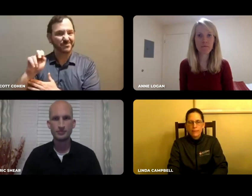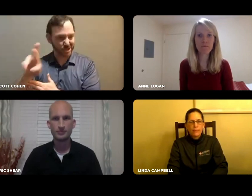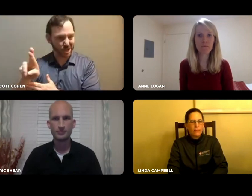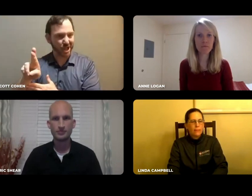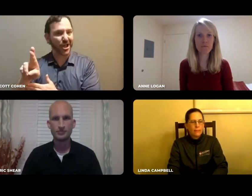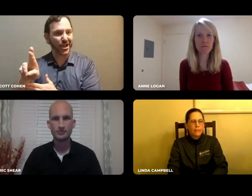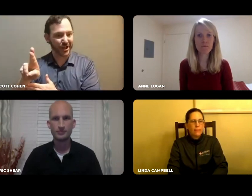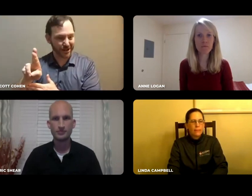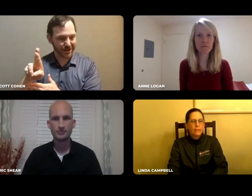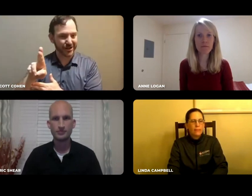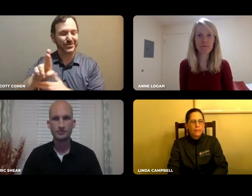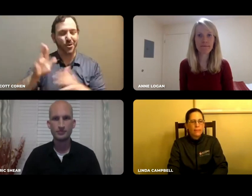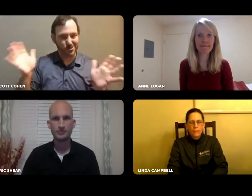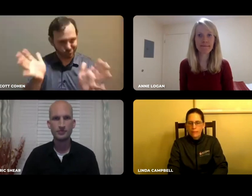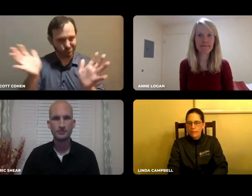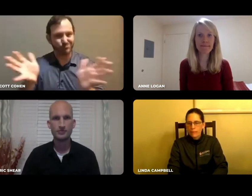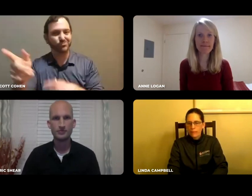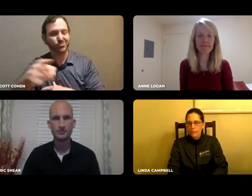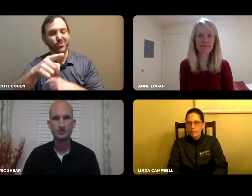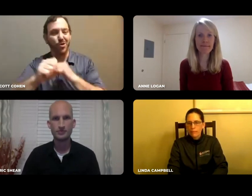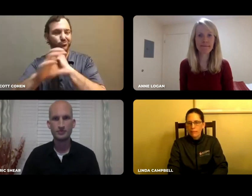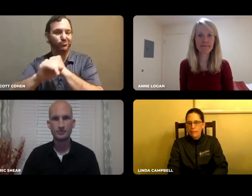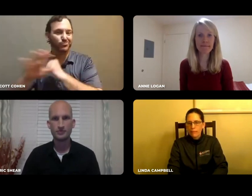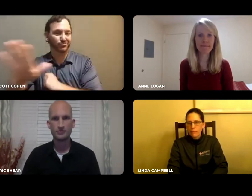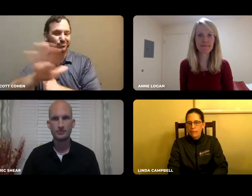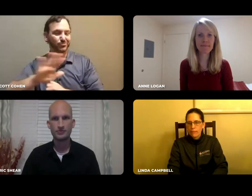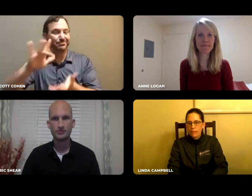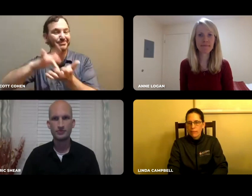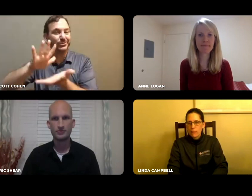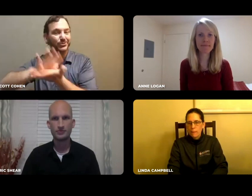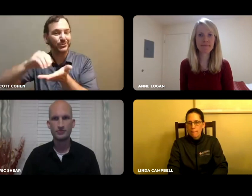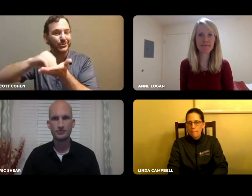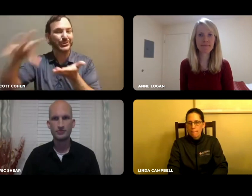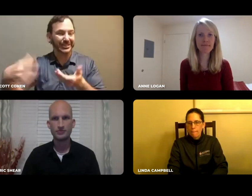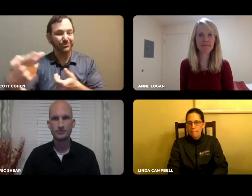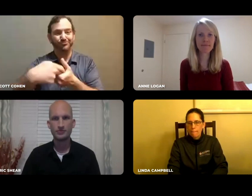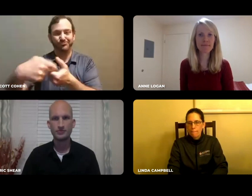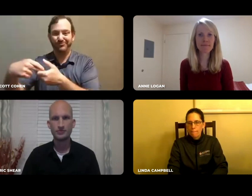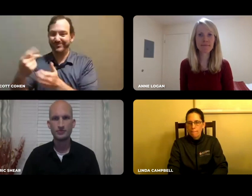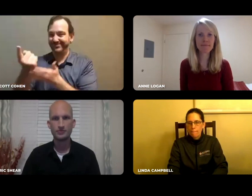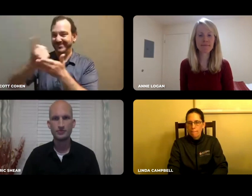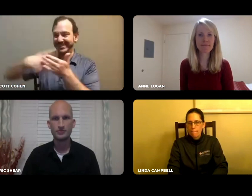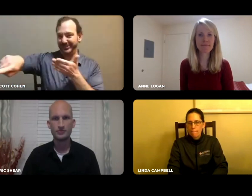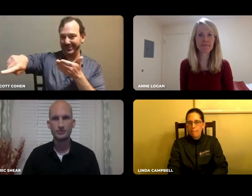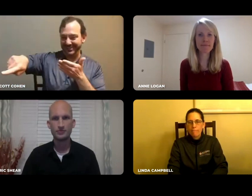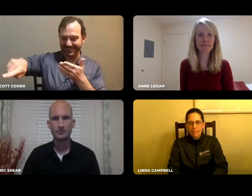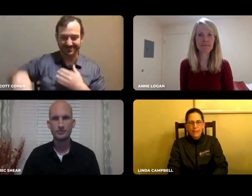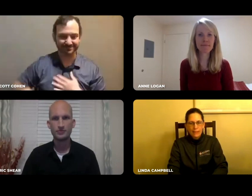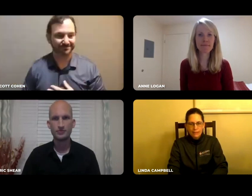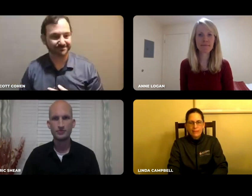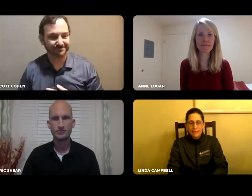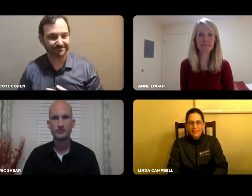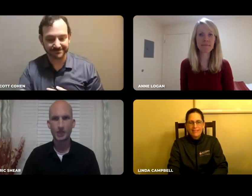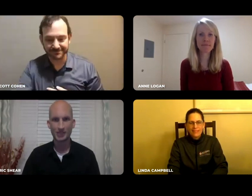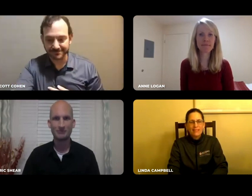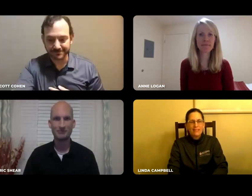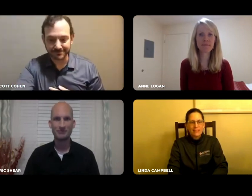It's free. We encourage you to promote that to your students and have them join us on the 21st!